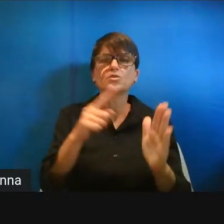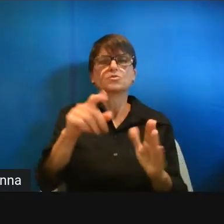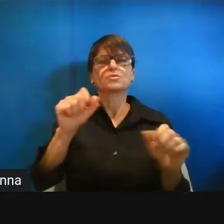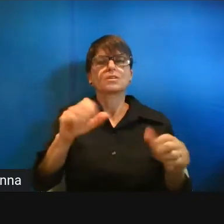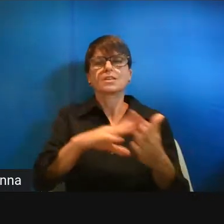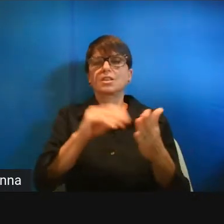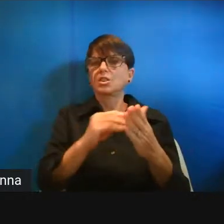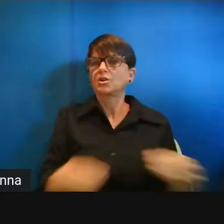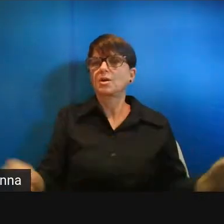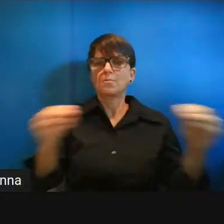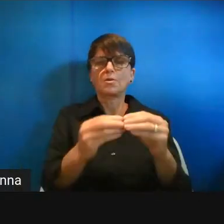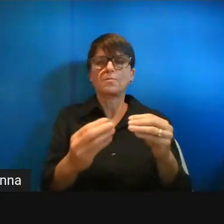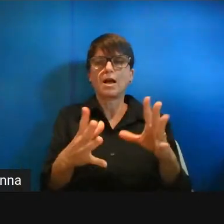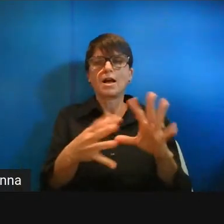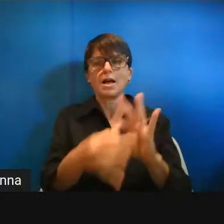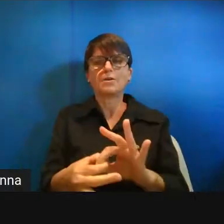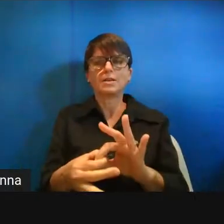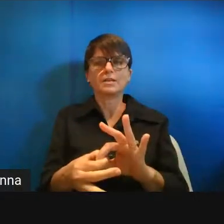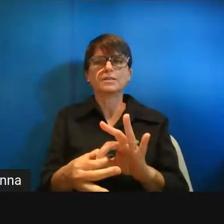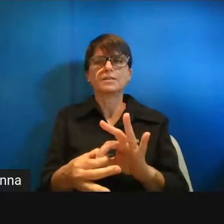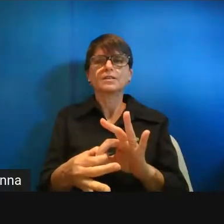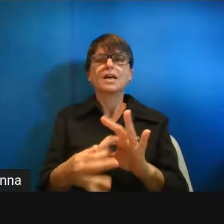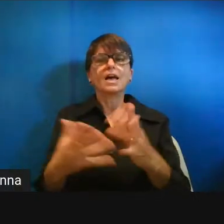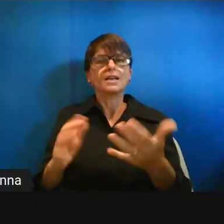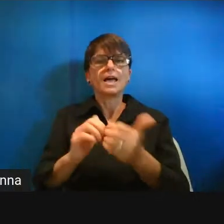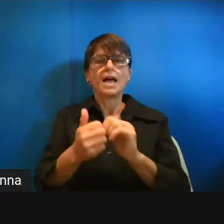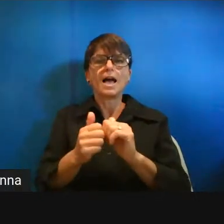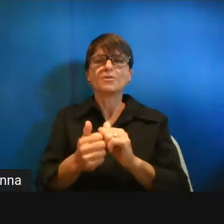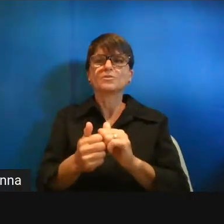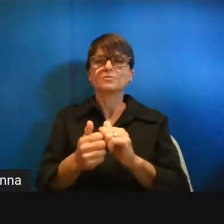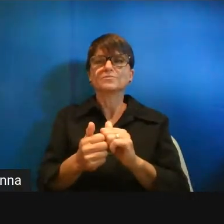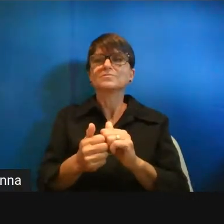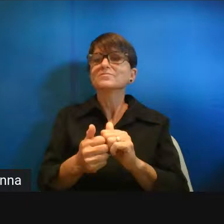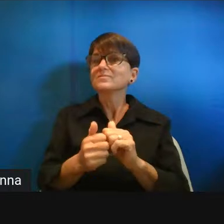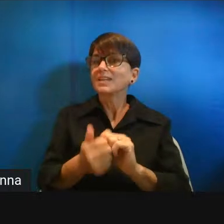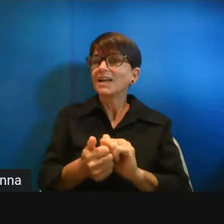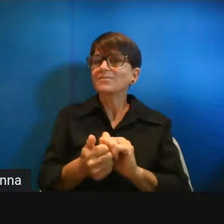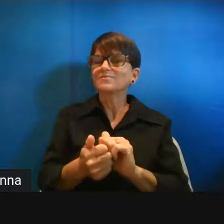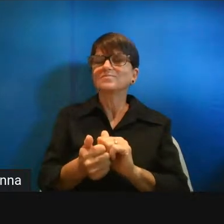We want to know if you will join us? If you visit our website website, there is